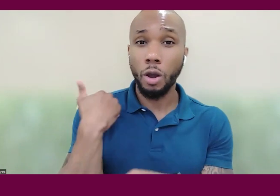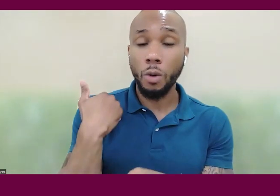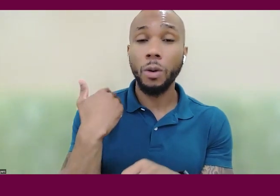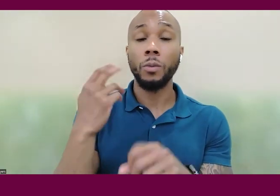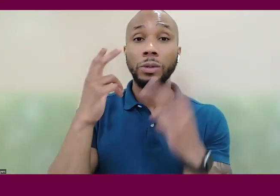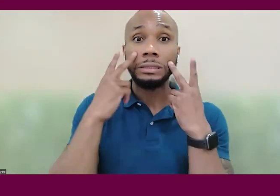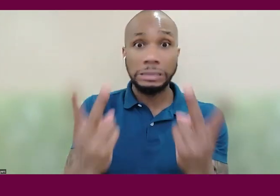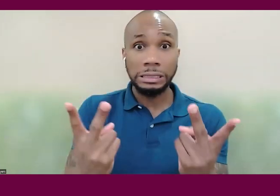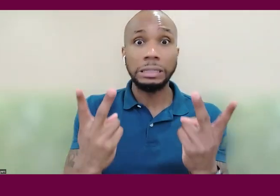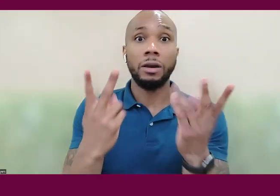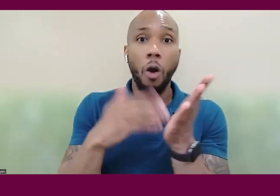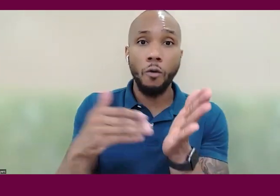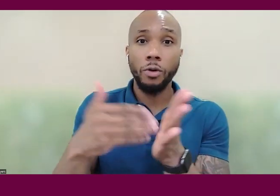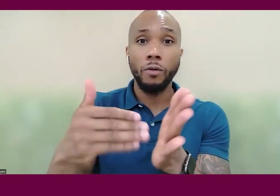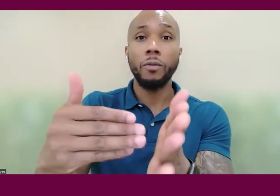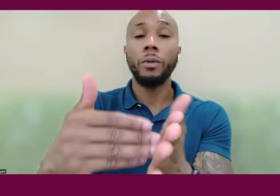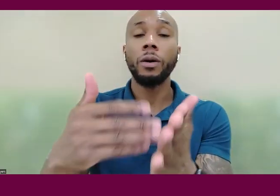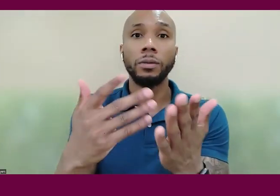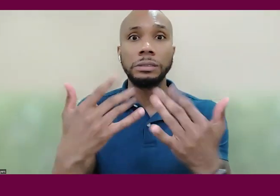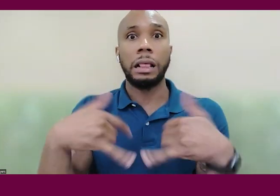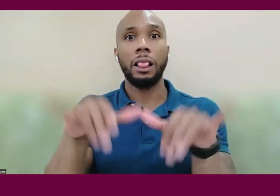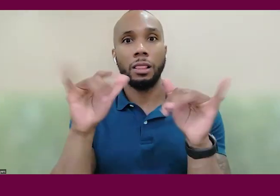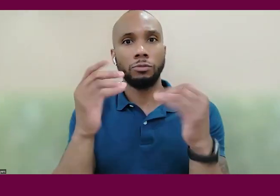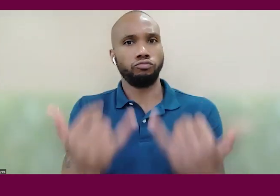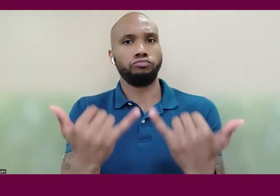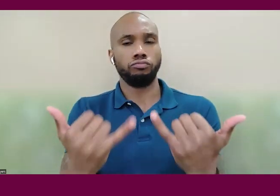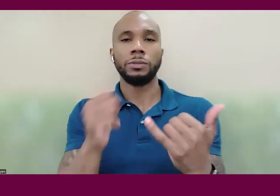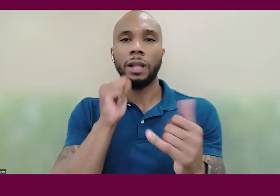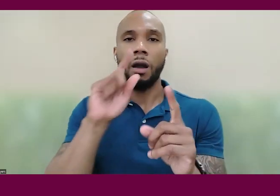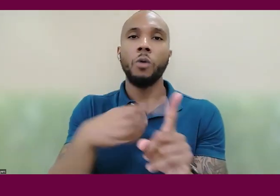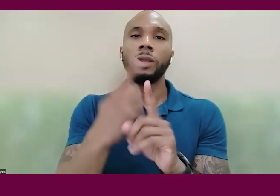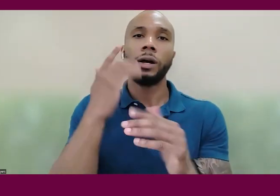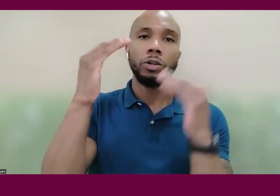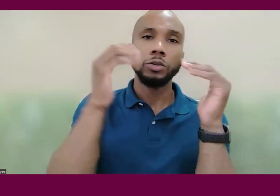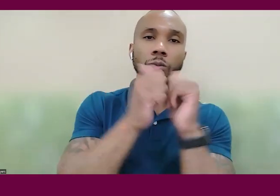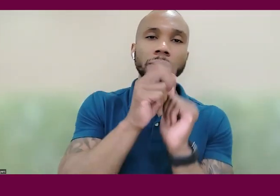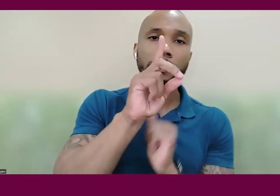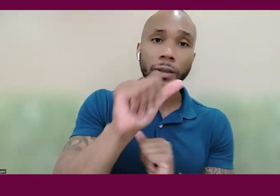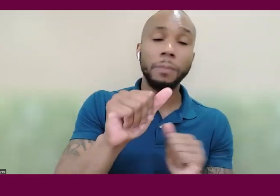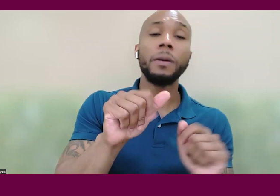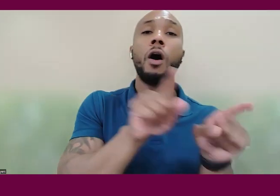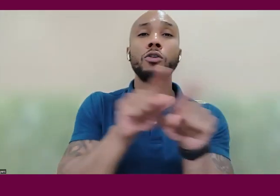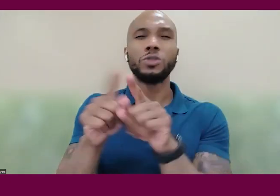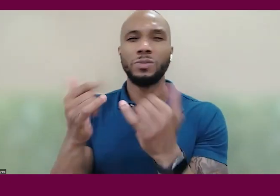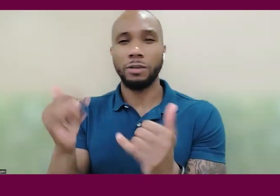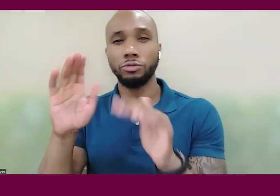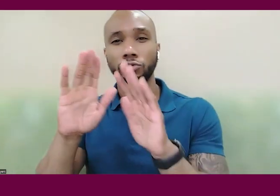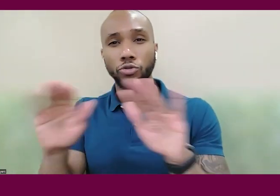We continue to see this. We continue to see not just adults with disabilities, but children with disabilities.